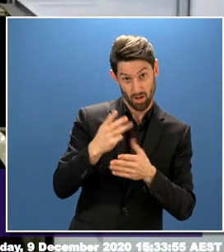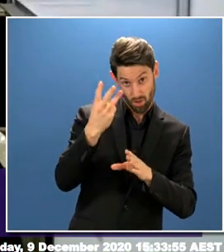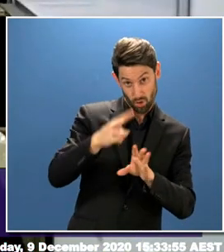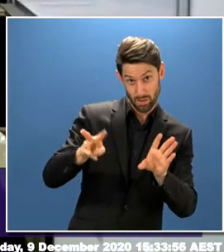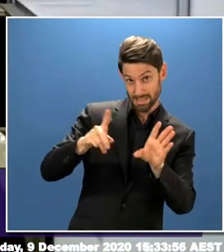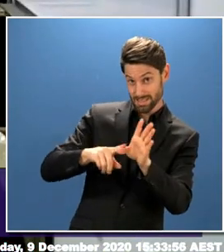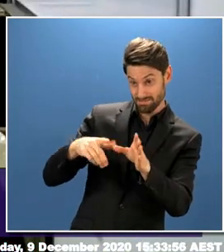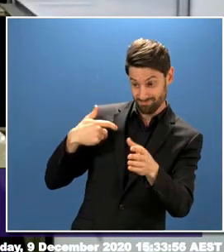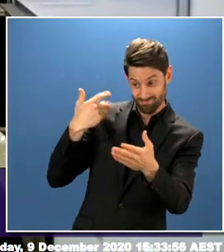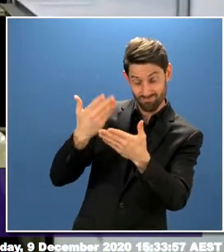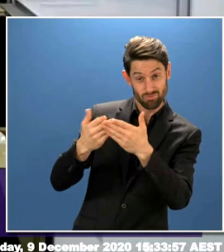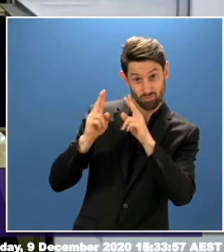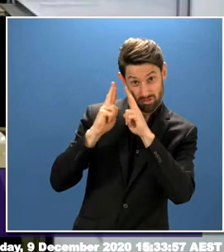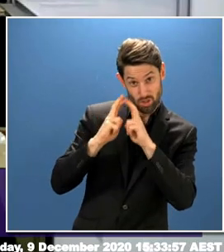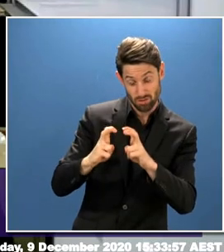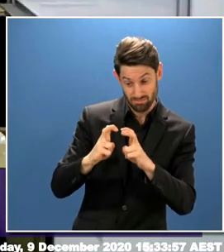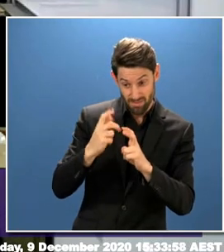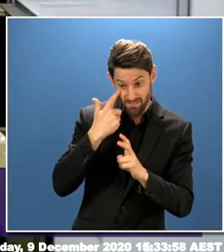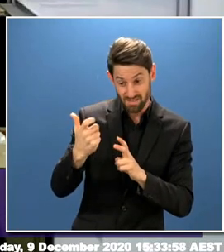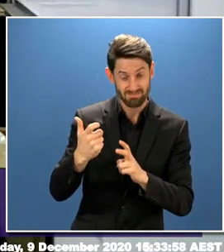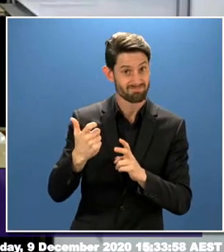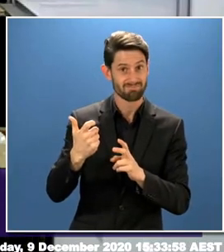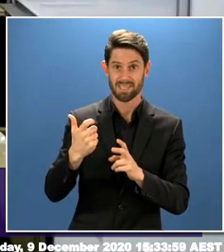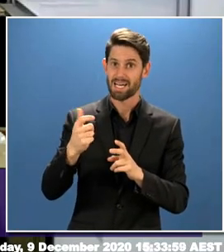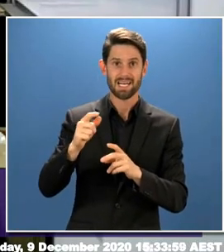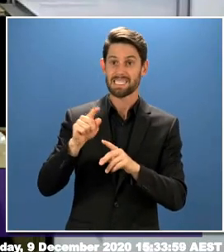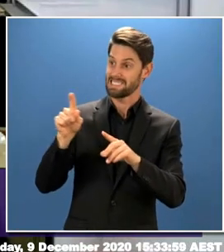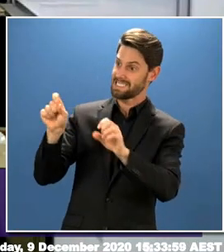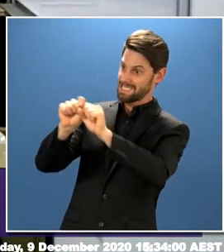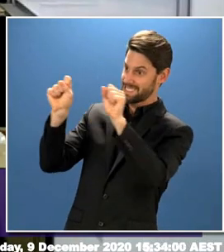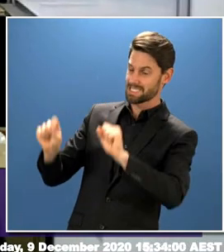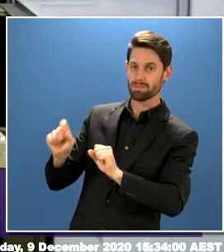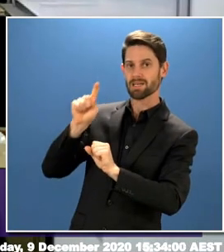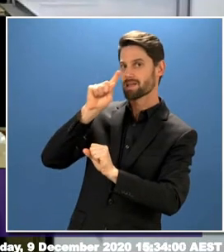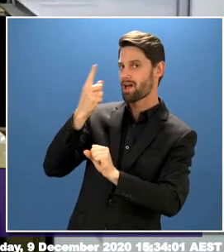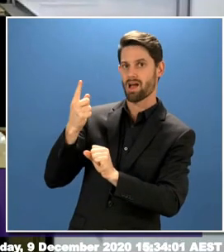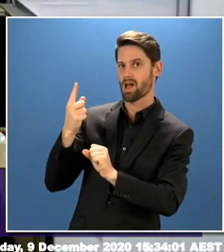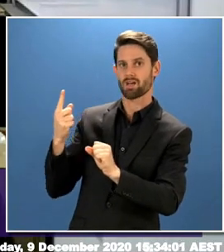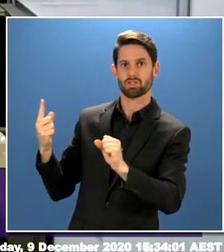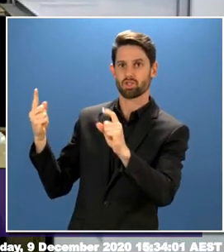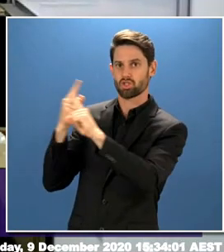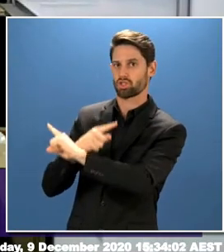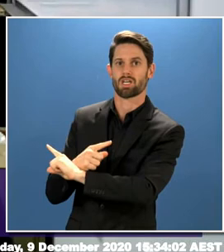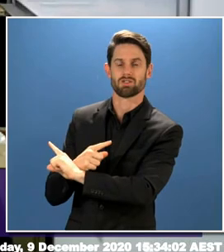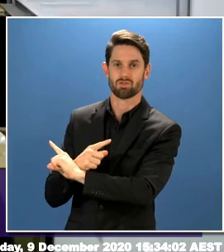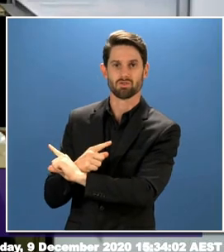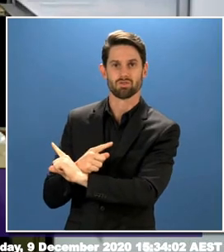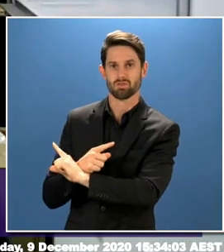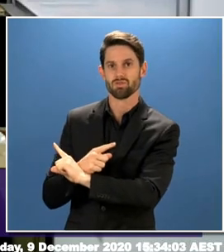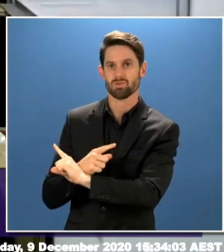shown, that we're not going to change the system. If we keep saying we have to motivate individuals, that's just ridiculous.